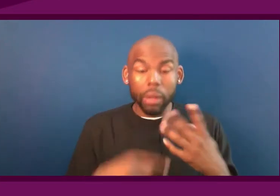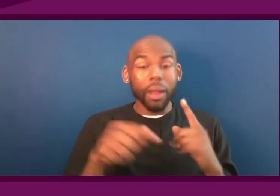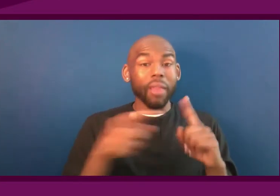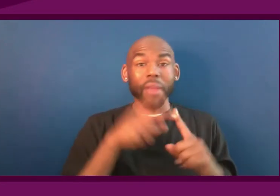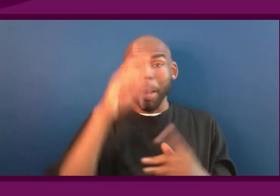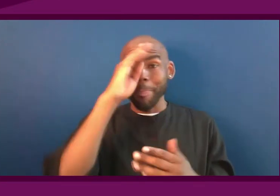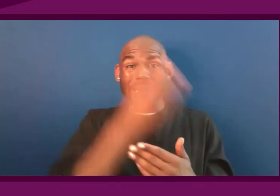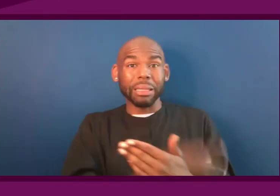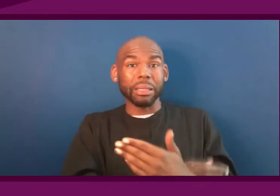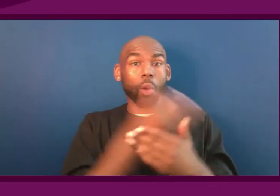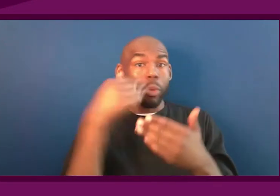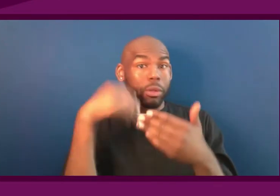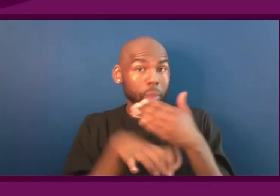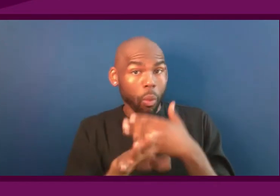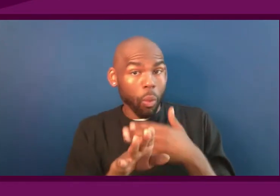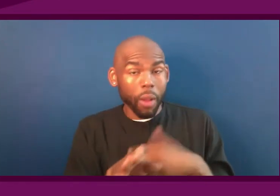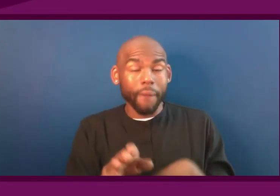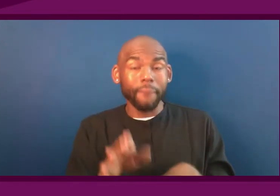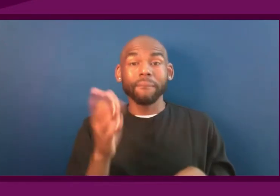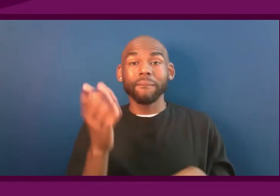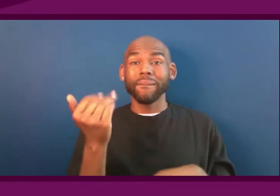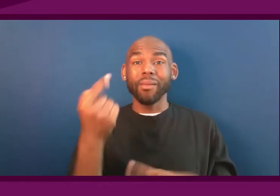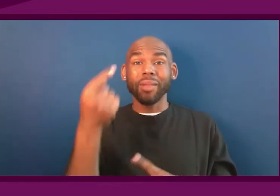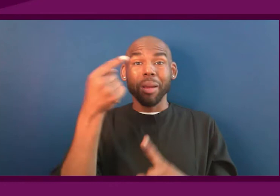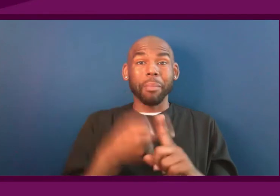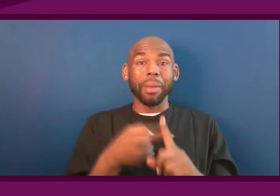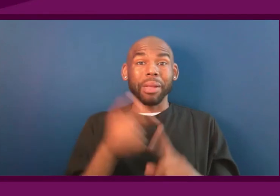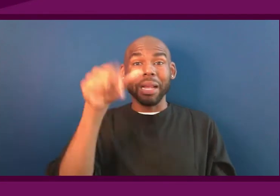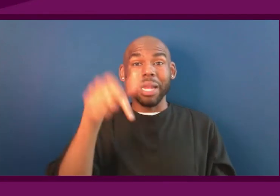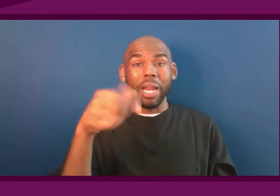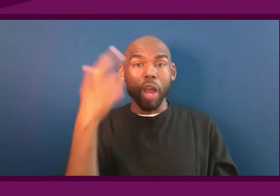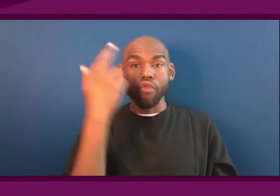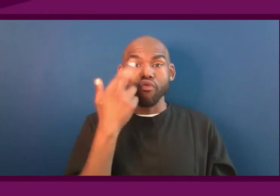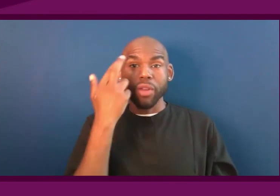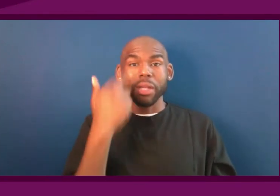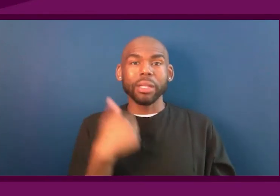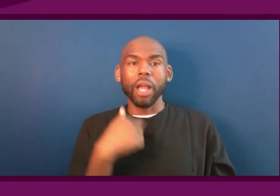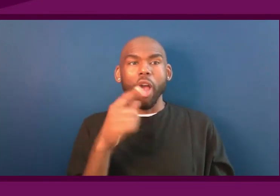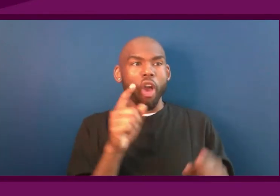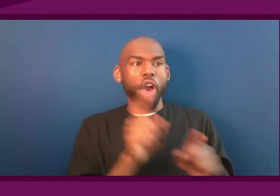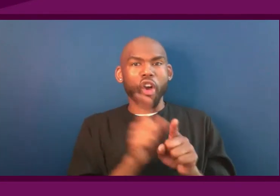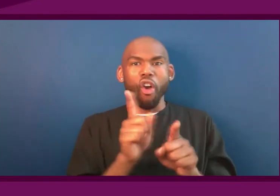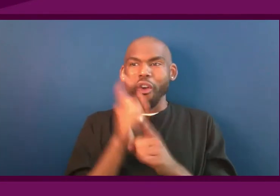Absolutely. What kinds of challenges have you seen when it comes to corporations, working with